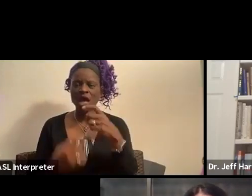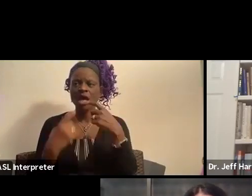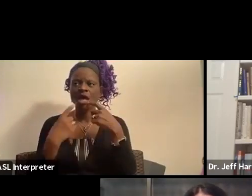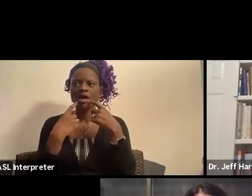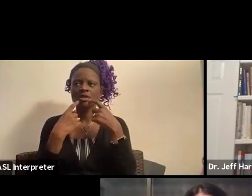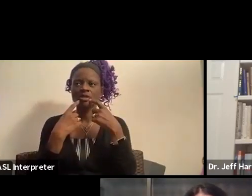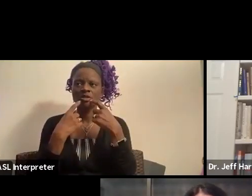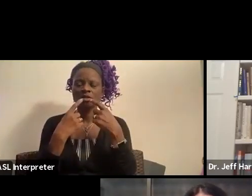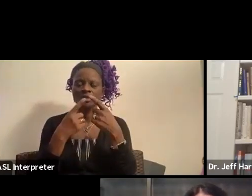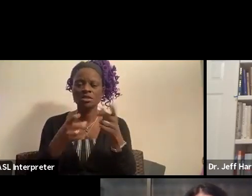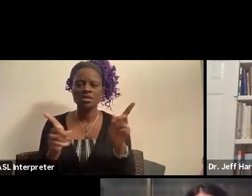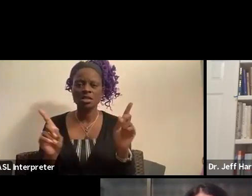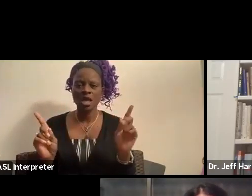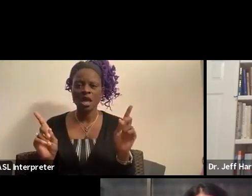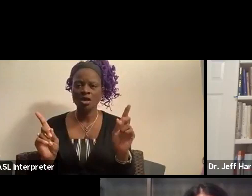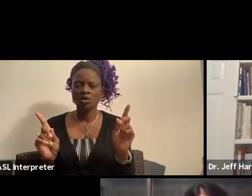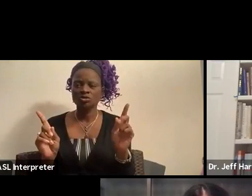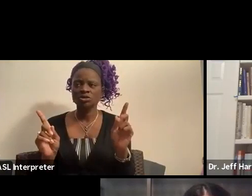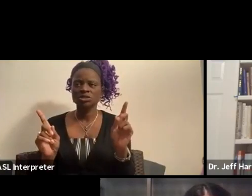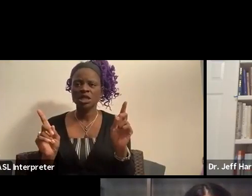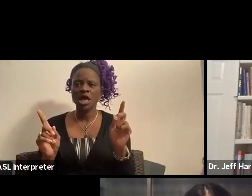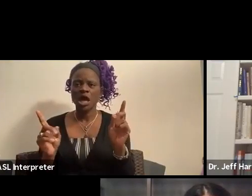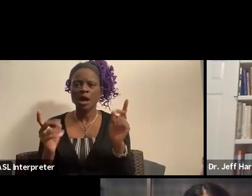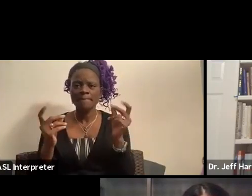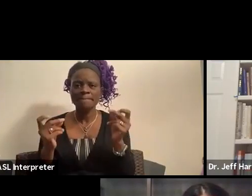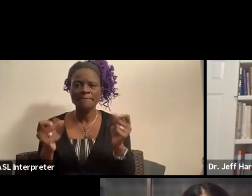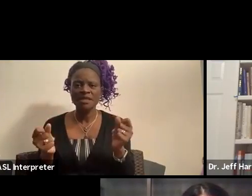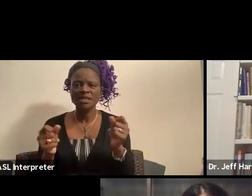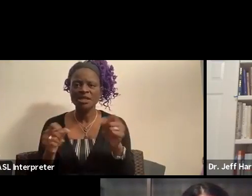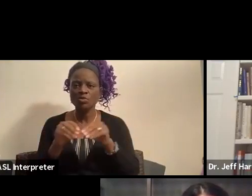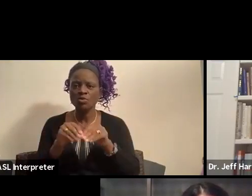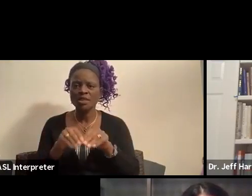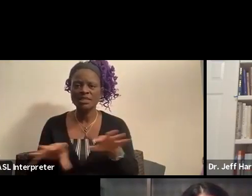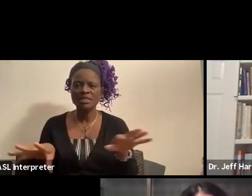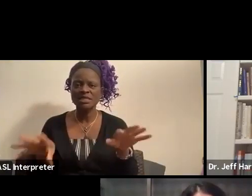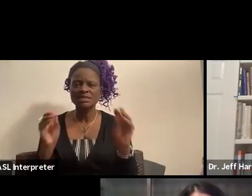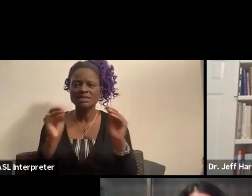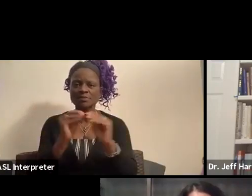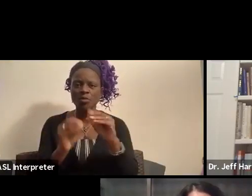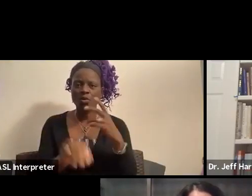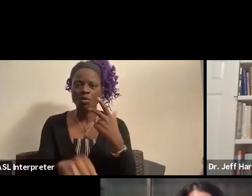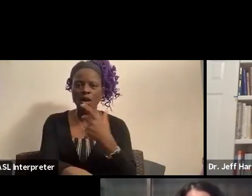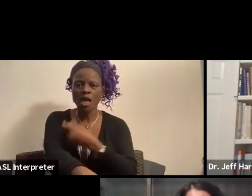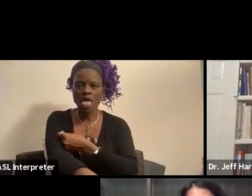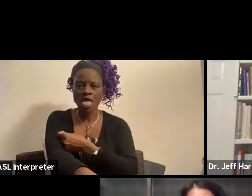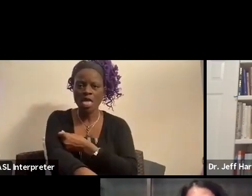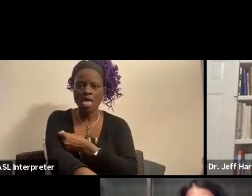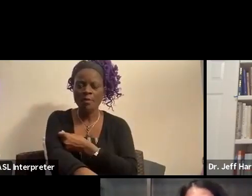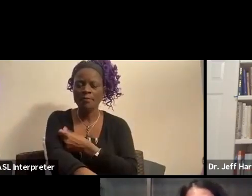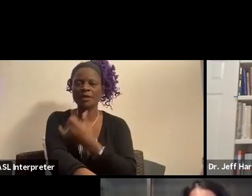immediately releasing more doses on a federal level, it turned out maybe there weren't as many doses in supply as they thought.